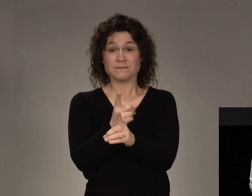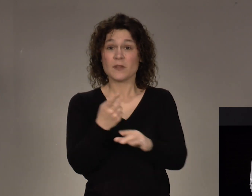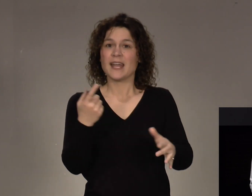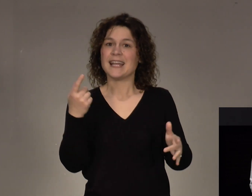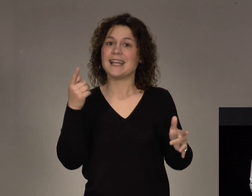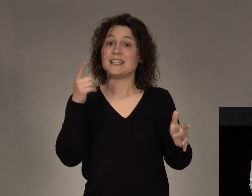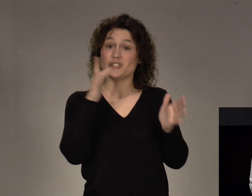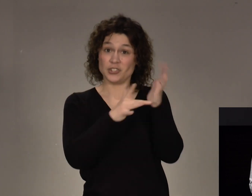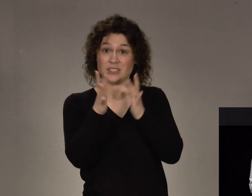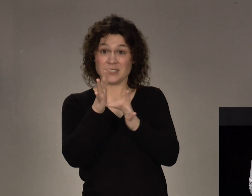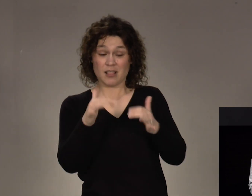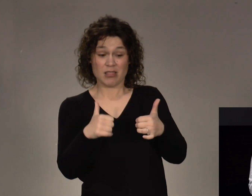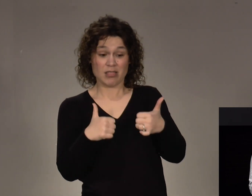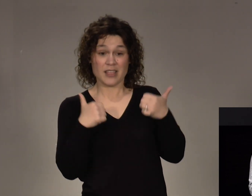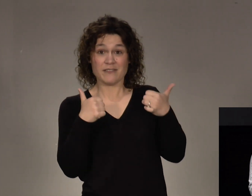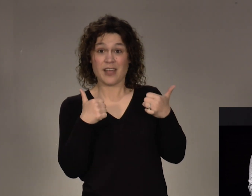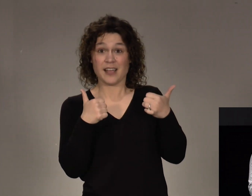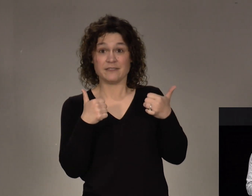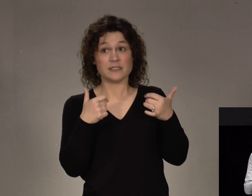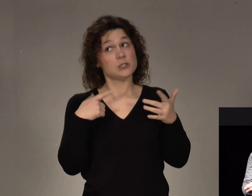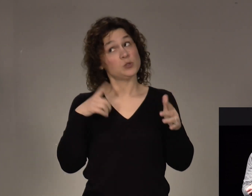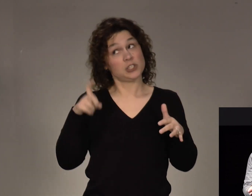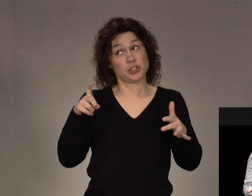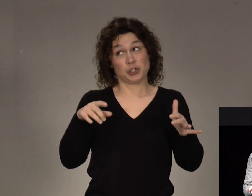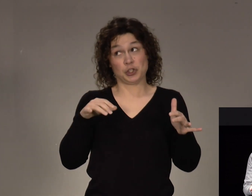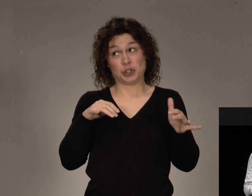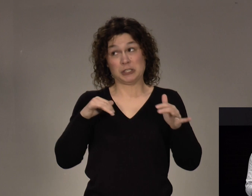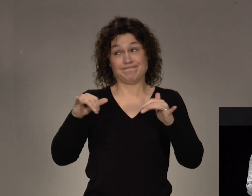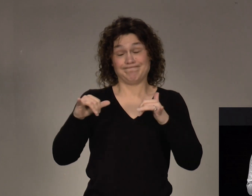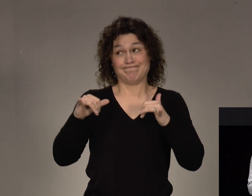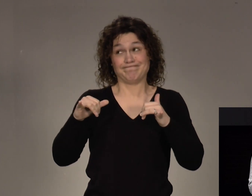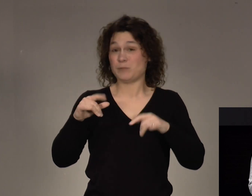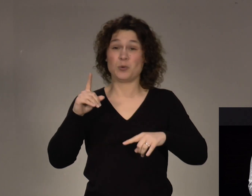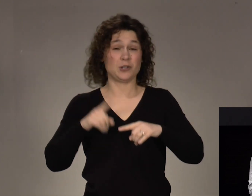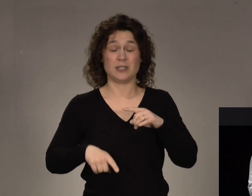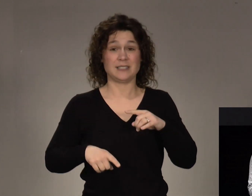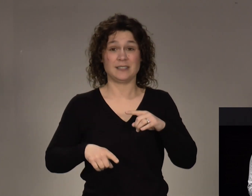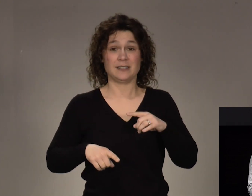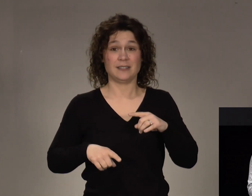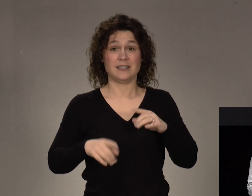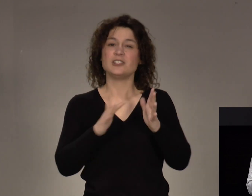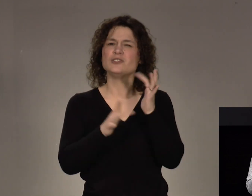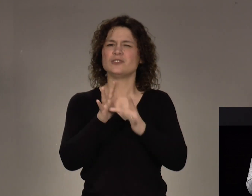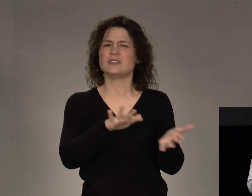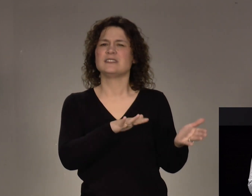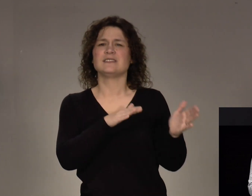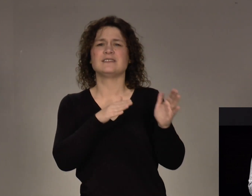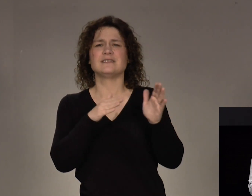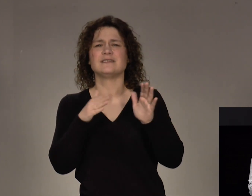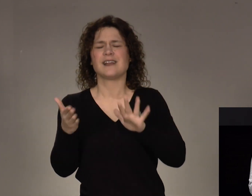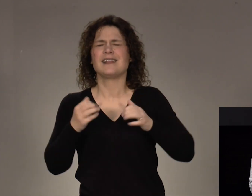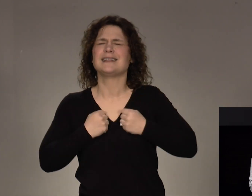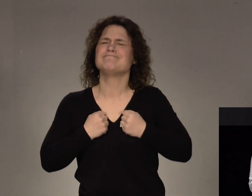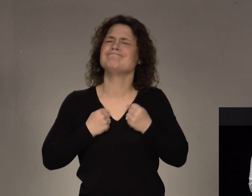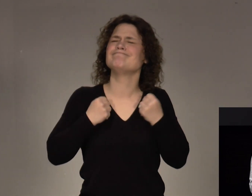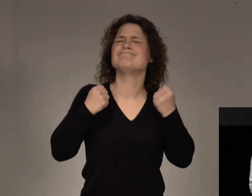life that we should have lived but couldn't and He died a sacrificial death